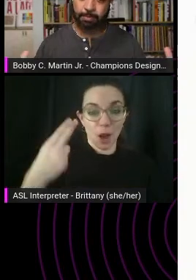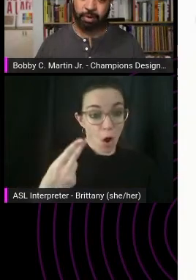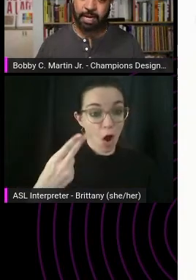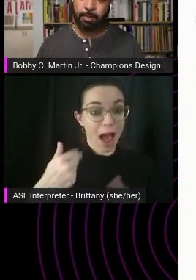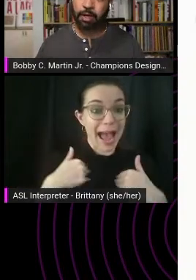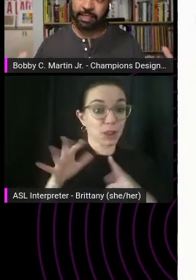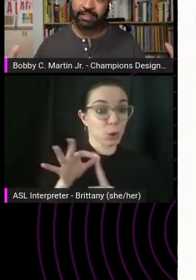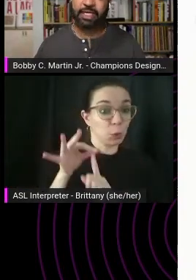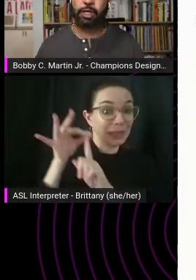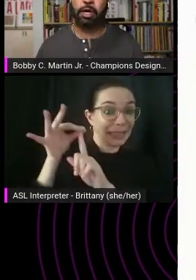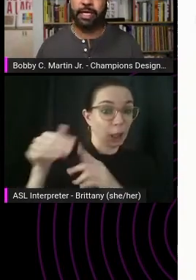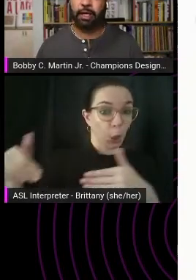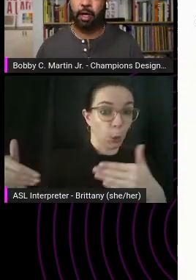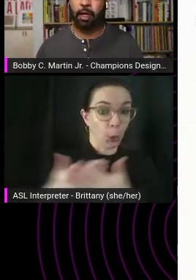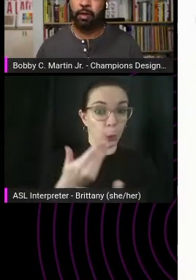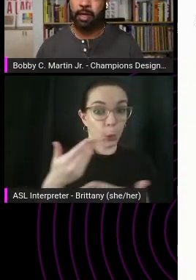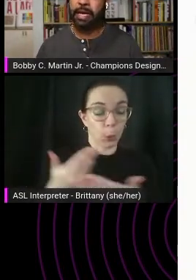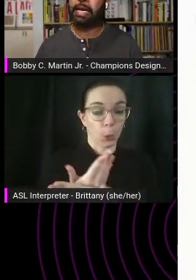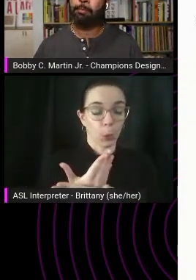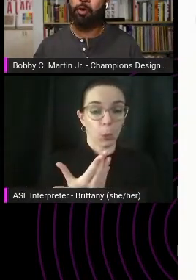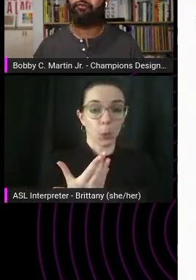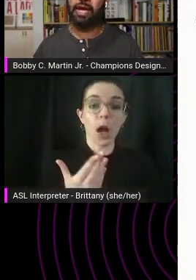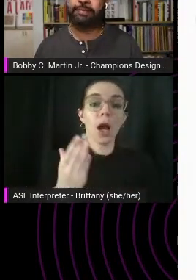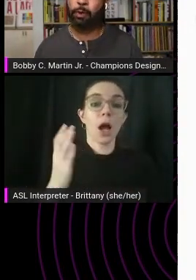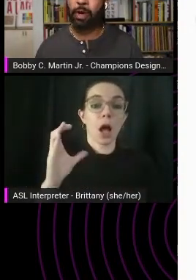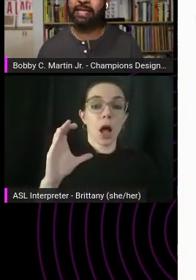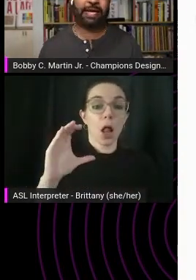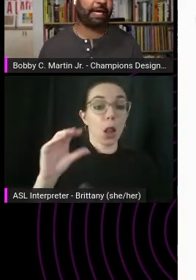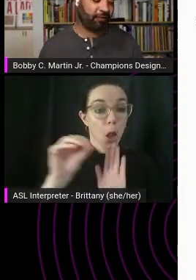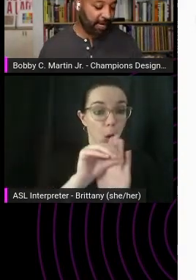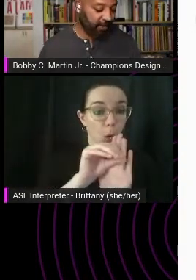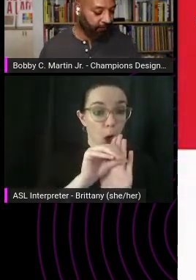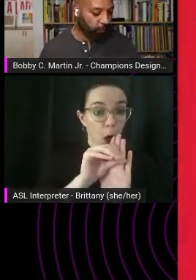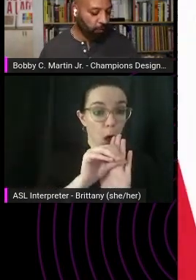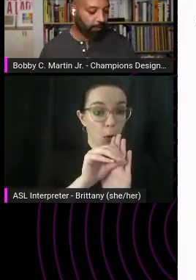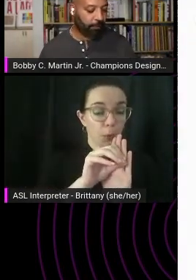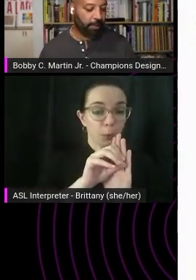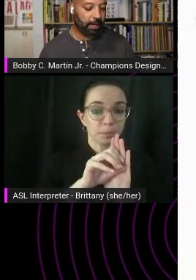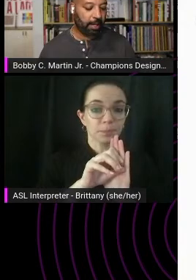that brand mark that says Carnegie Hall in a more flexible way than they ever have before.